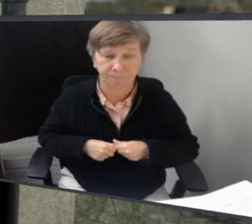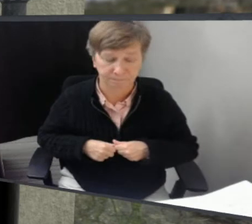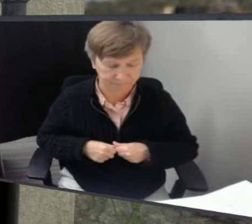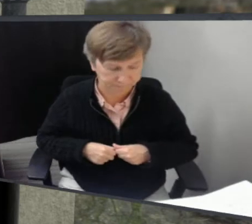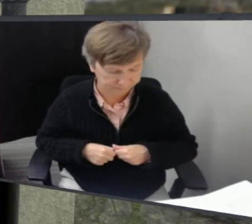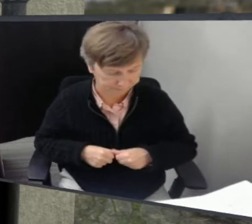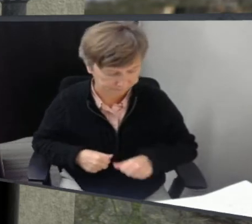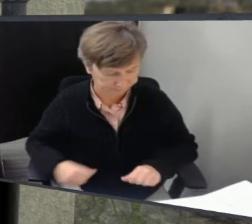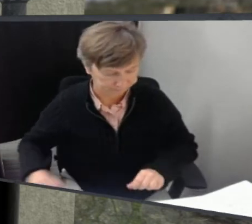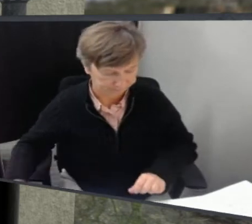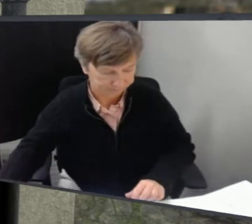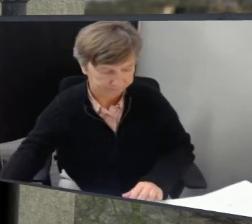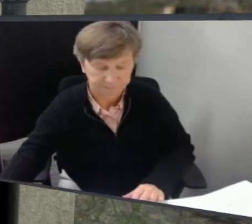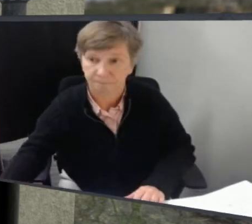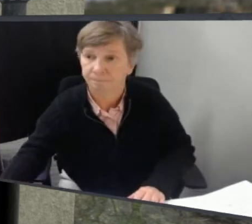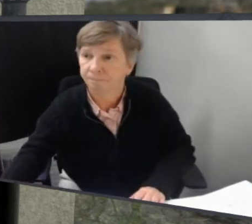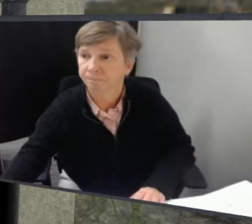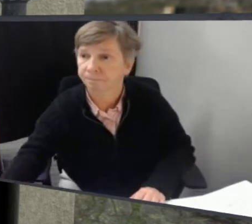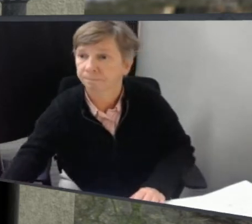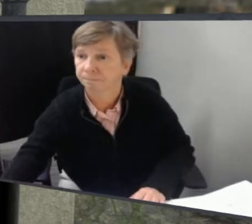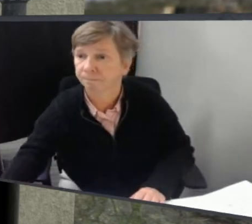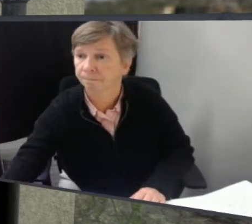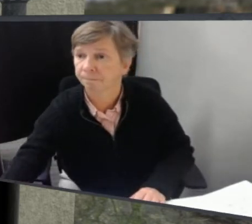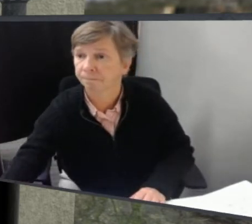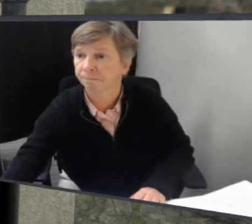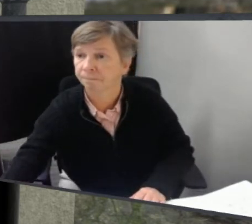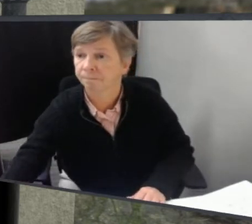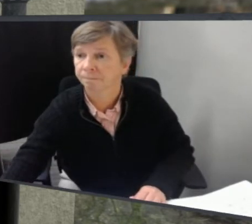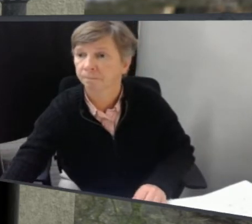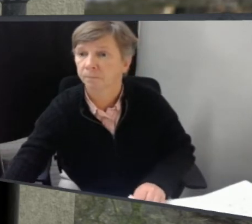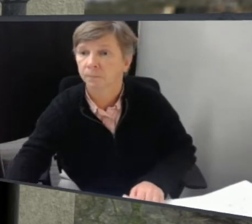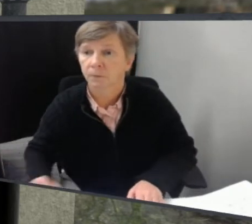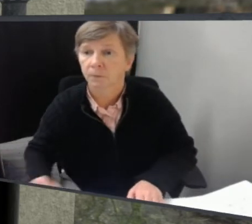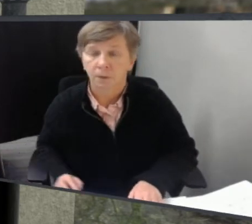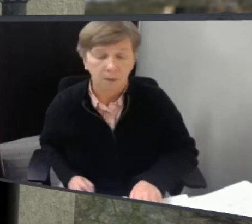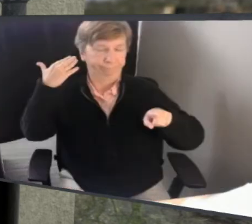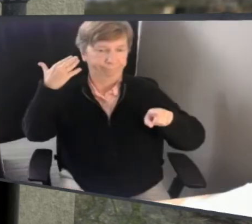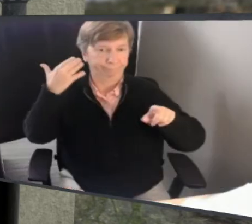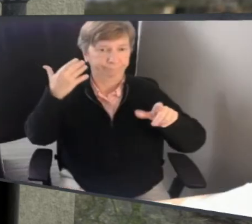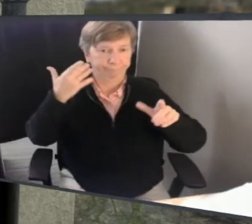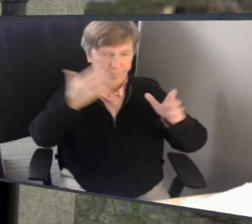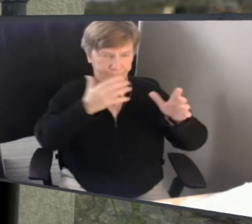based on the situation, you have to be flexible.